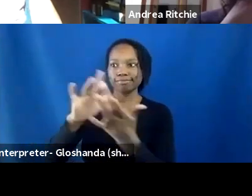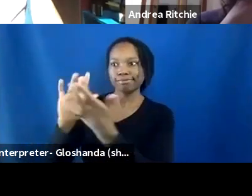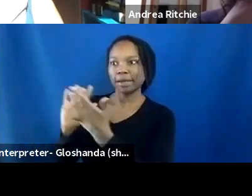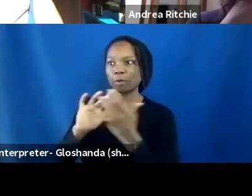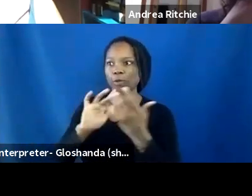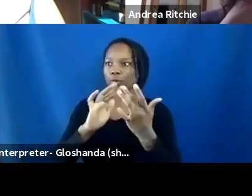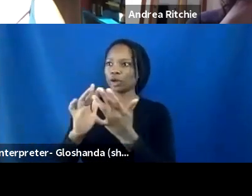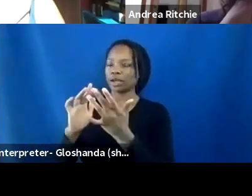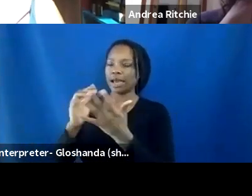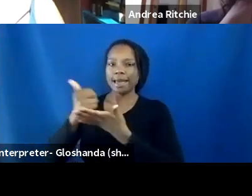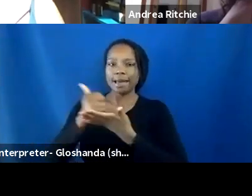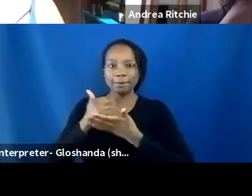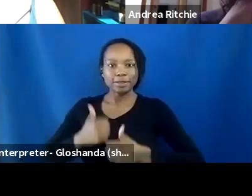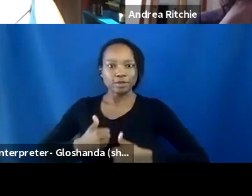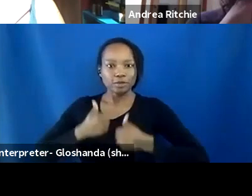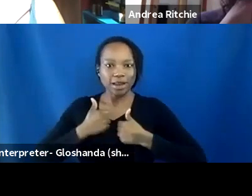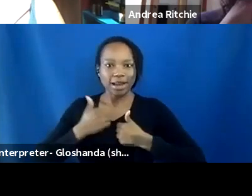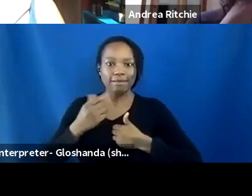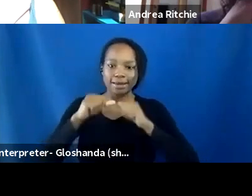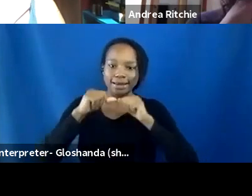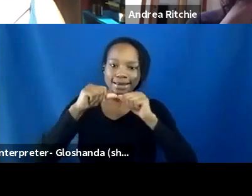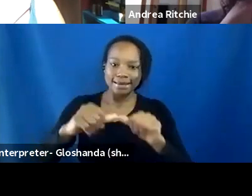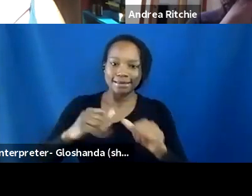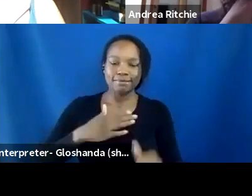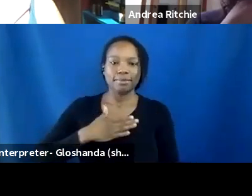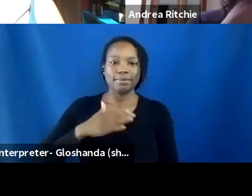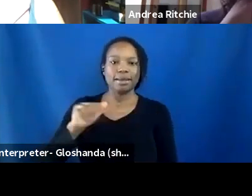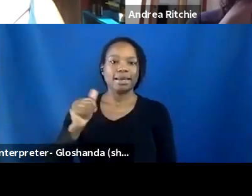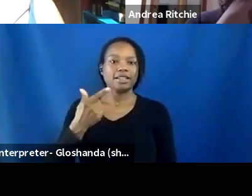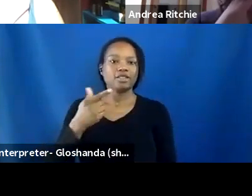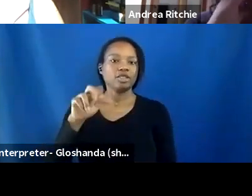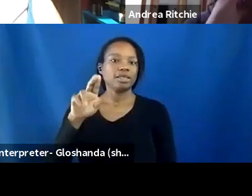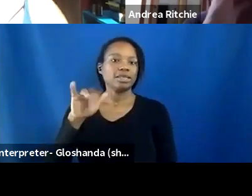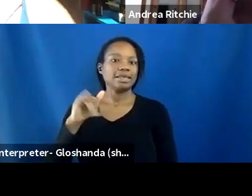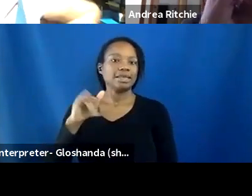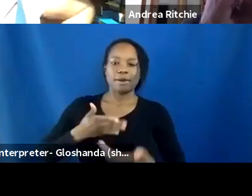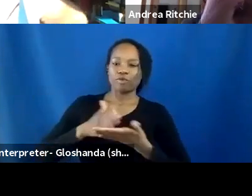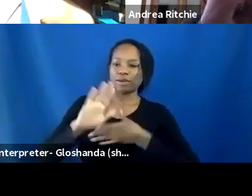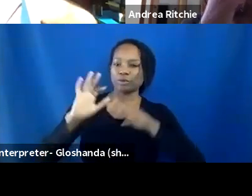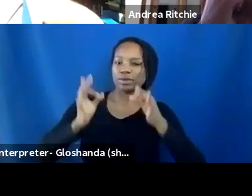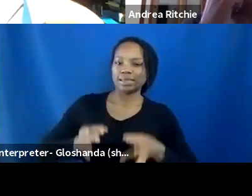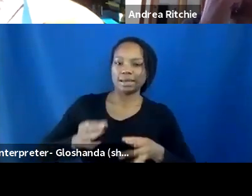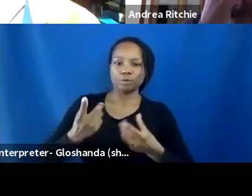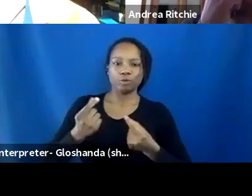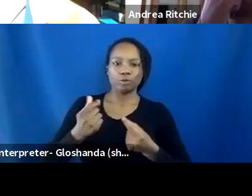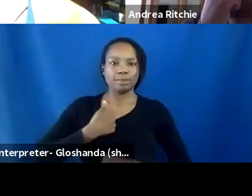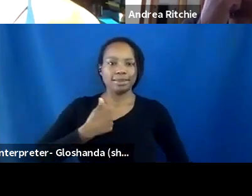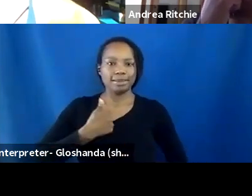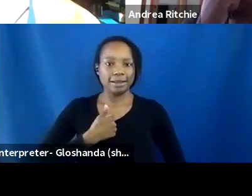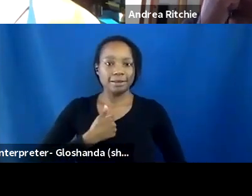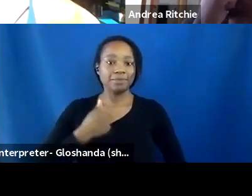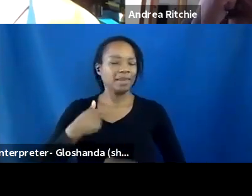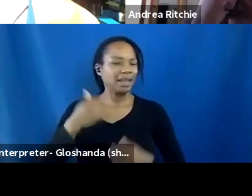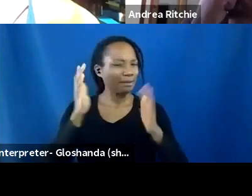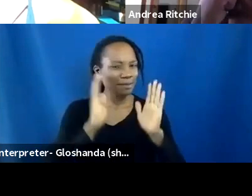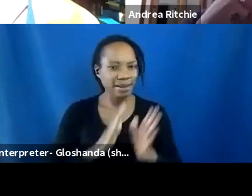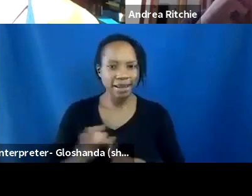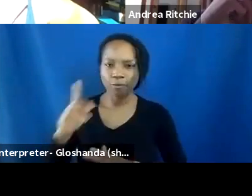that is the thing that I wanna plant early on is actually every single one of us is responsible